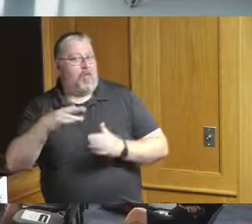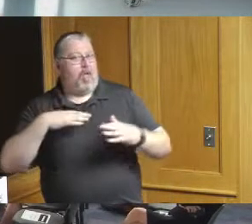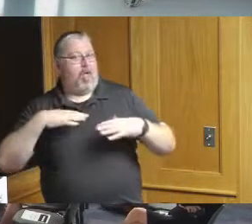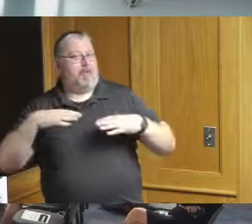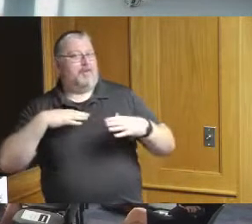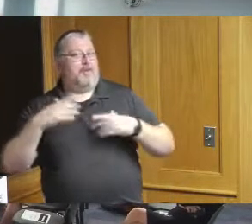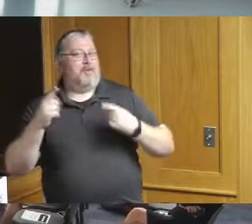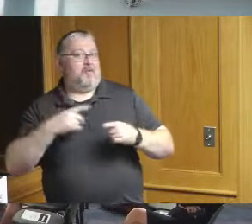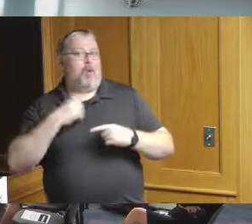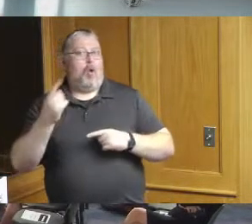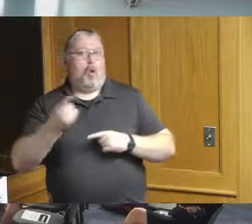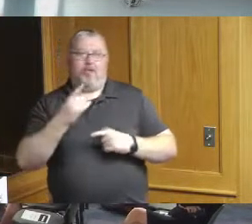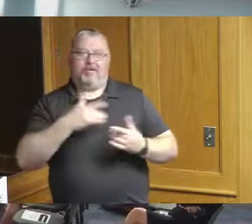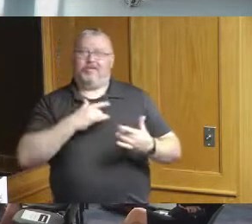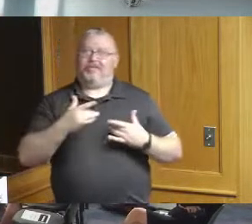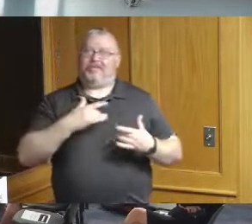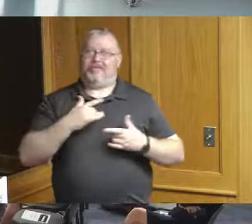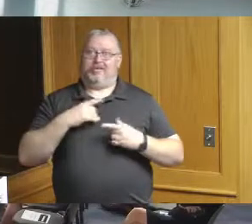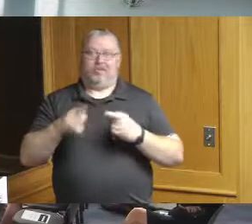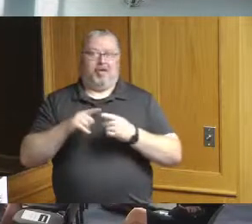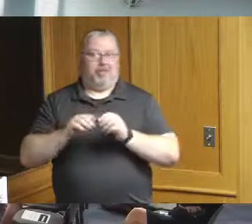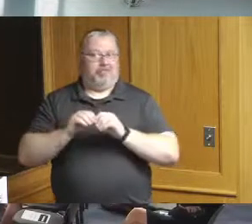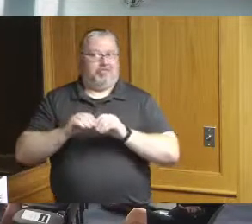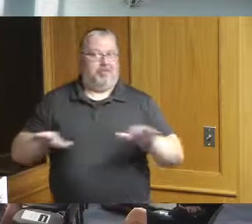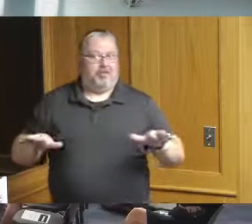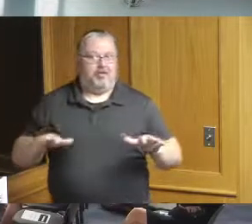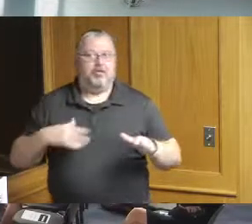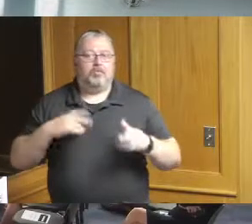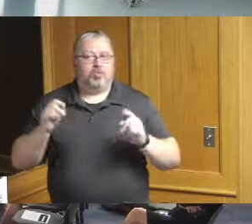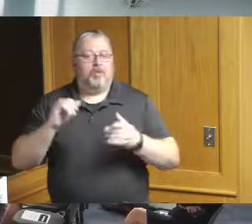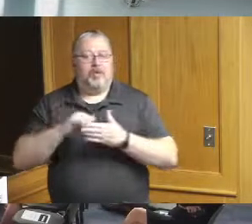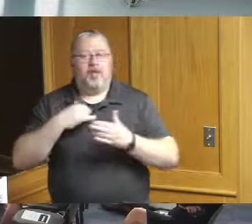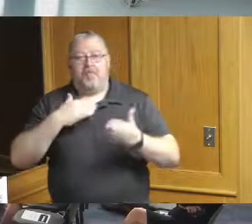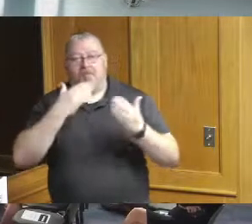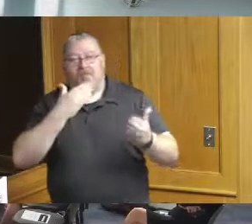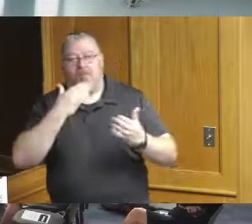we always are concerned about trying to so do that so thank you I'm glad we're moving forward